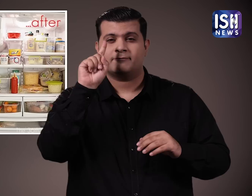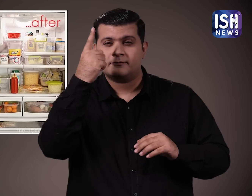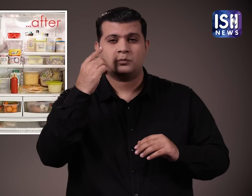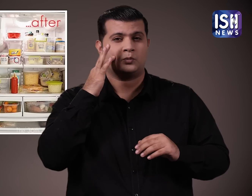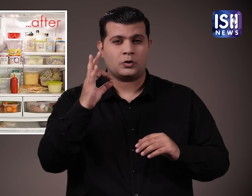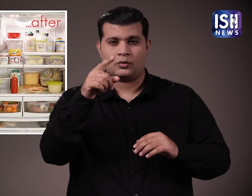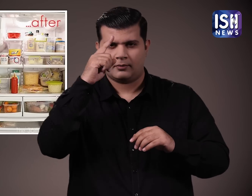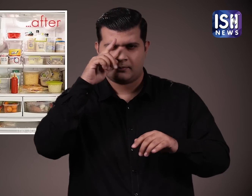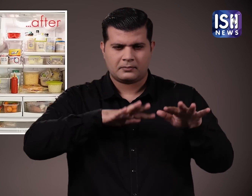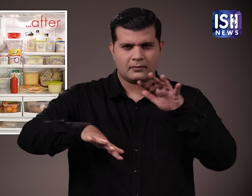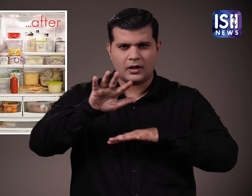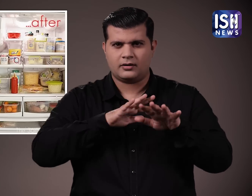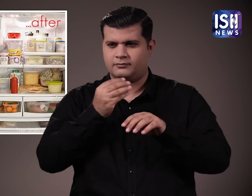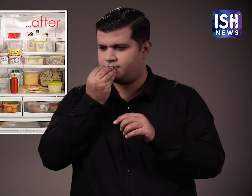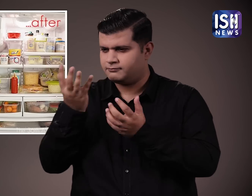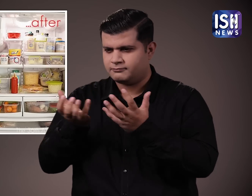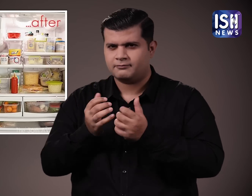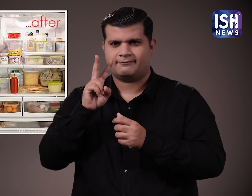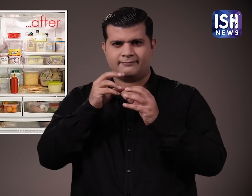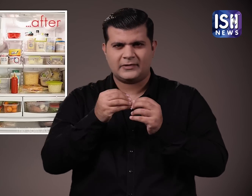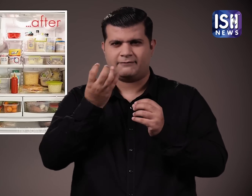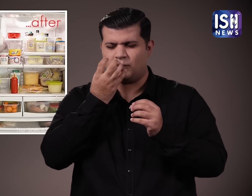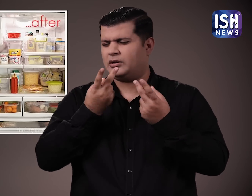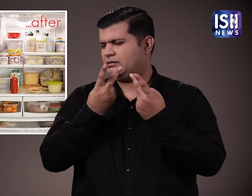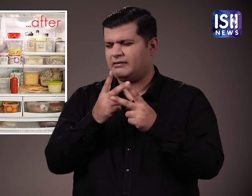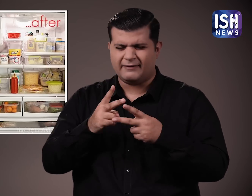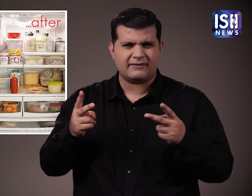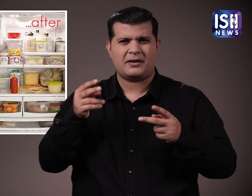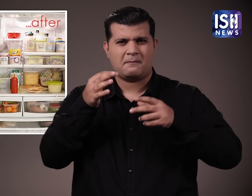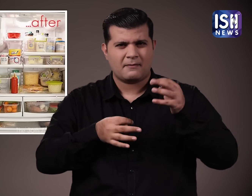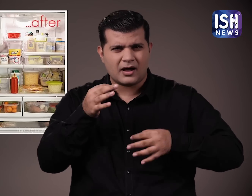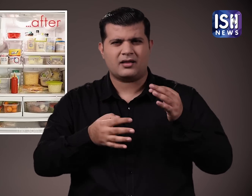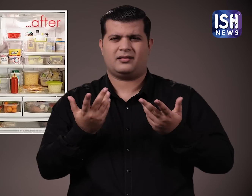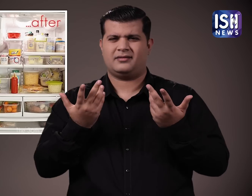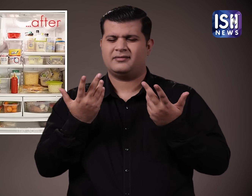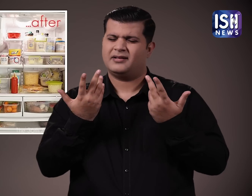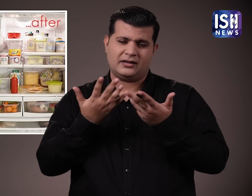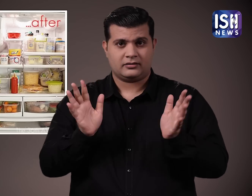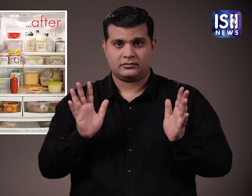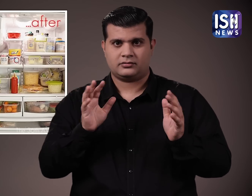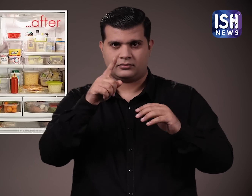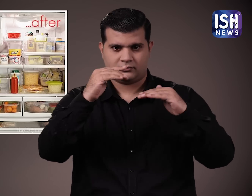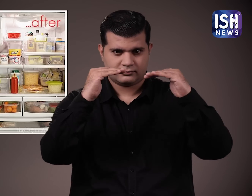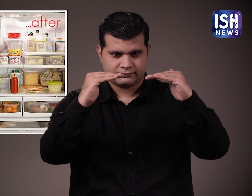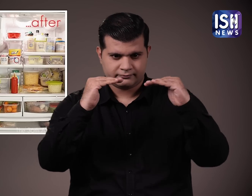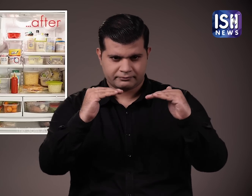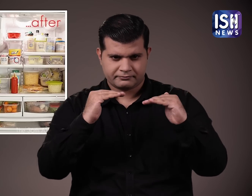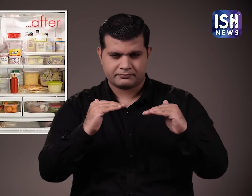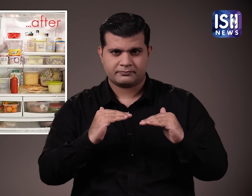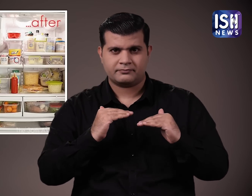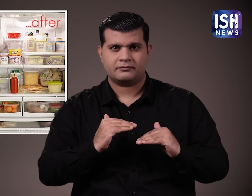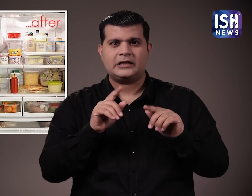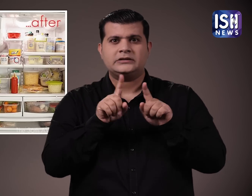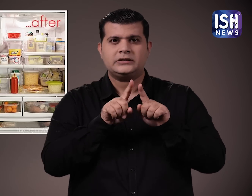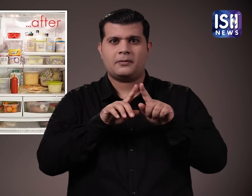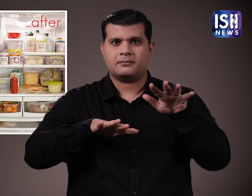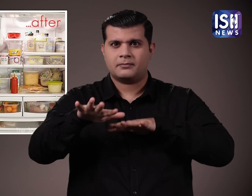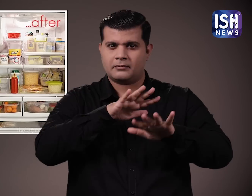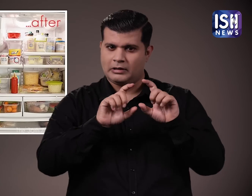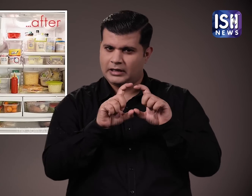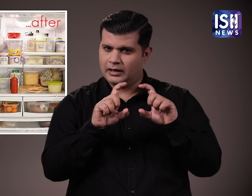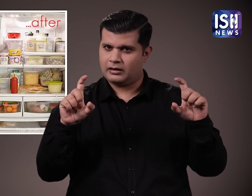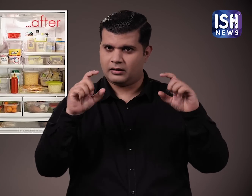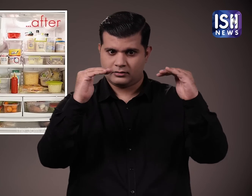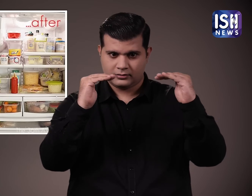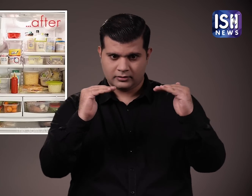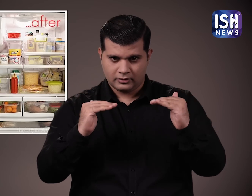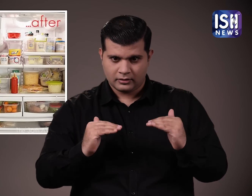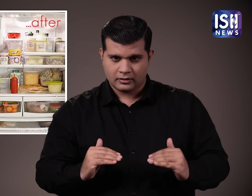So the first and the foremost thing is plan where you want to store vegetables, milk, etc.